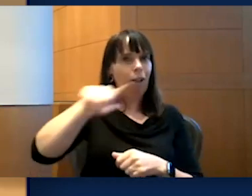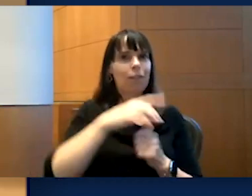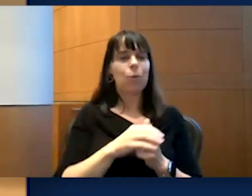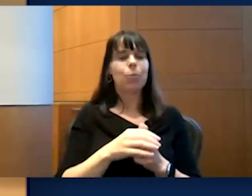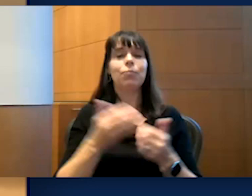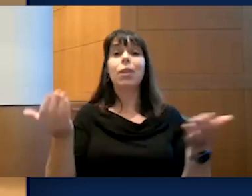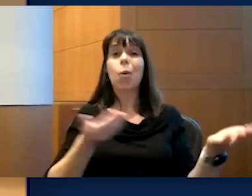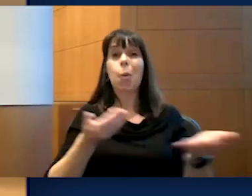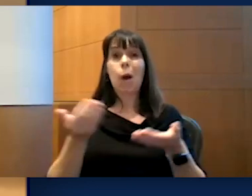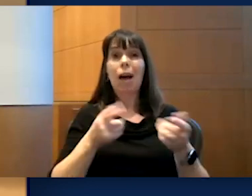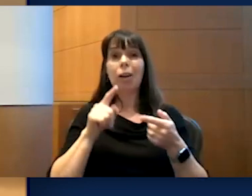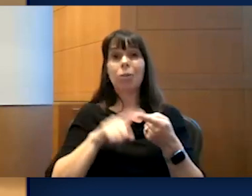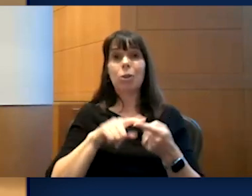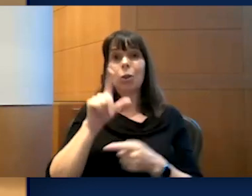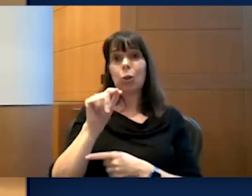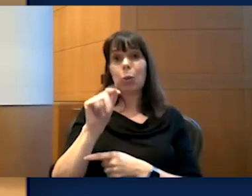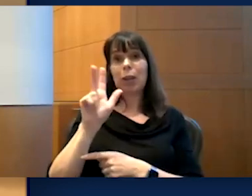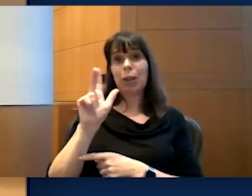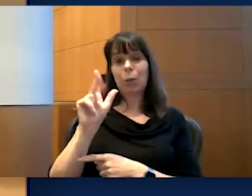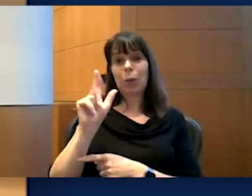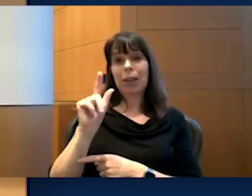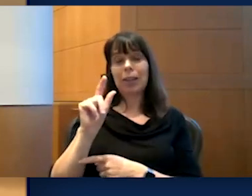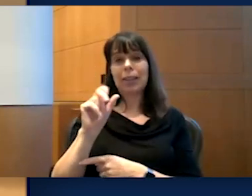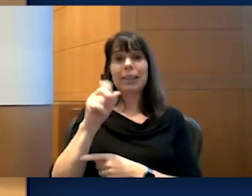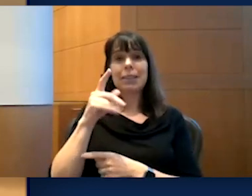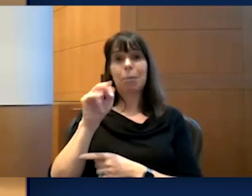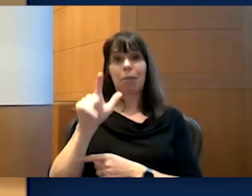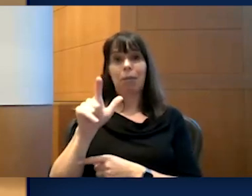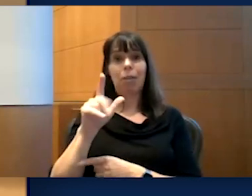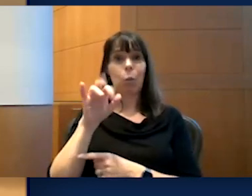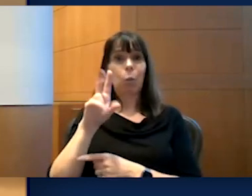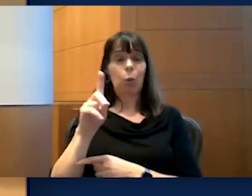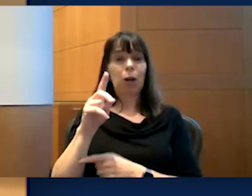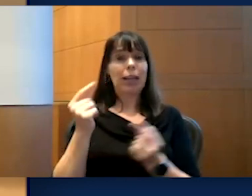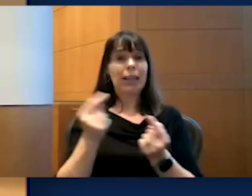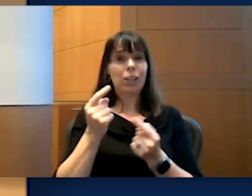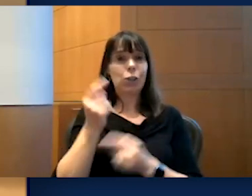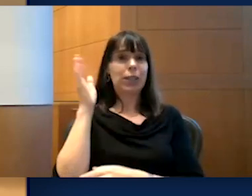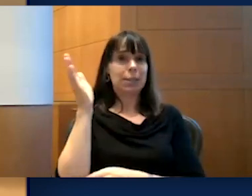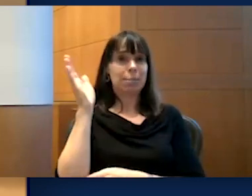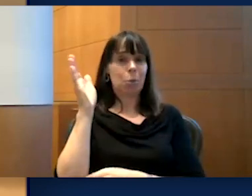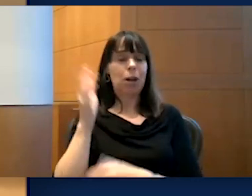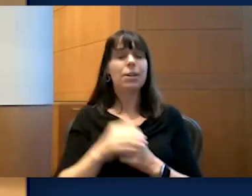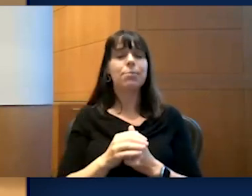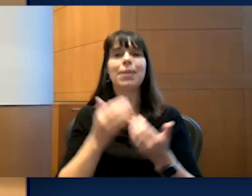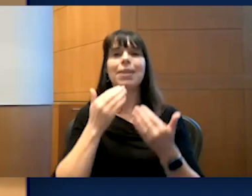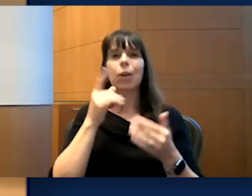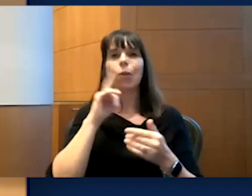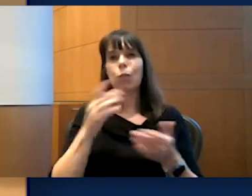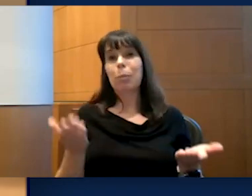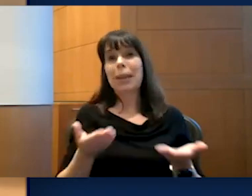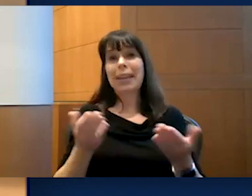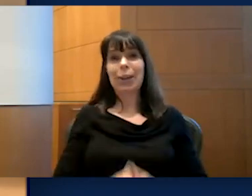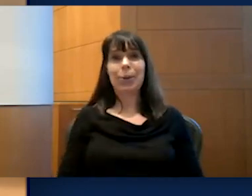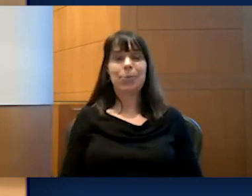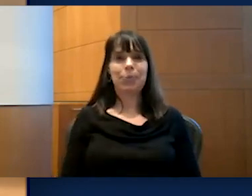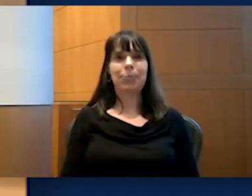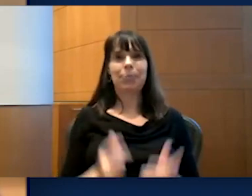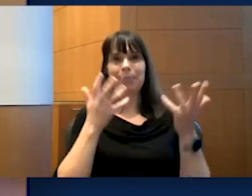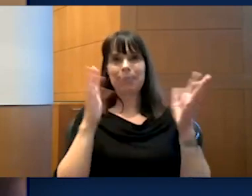So, welcome to the 2023 Spinal Cord Injury symposium, and thank you for being here.